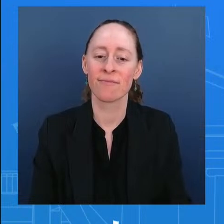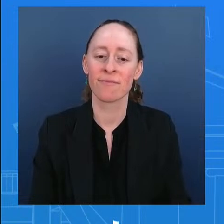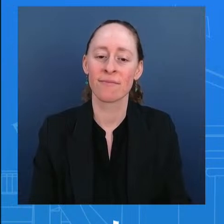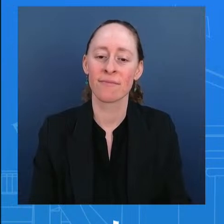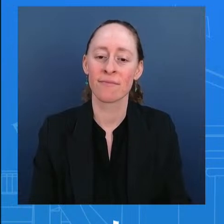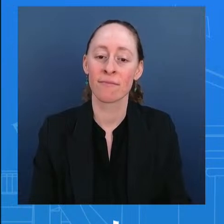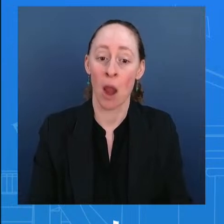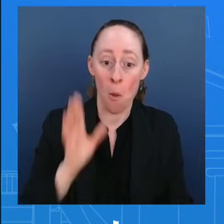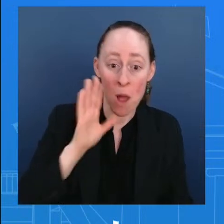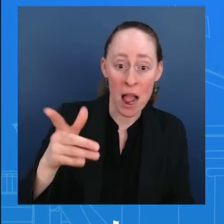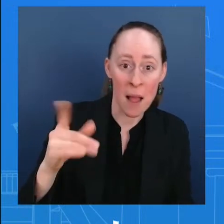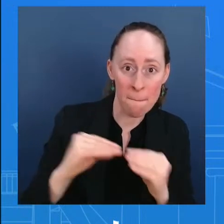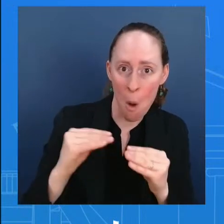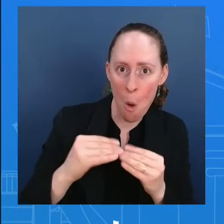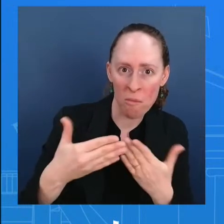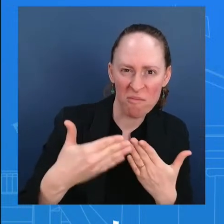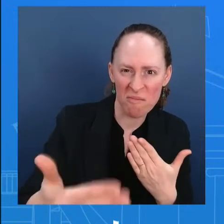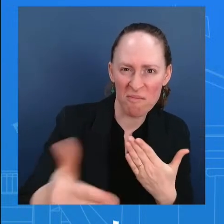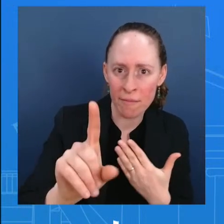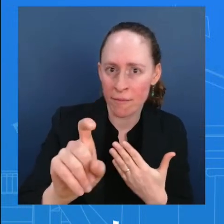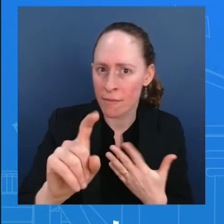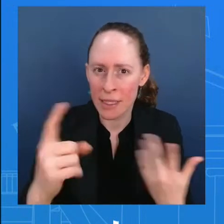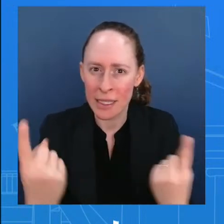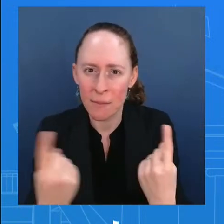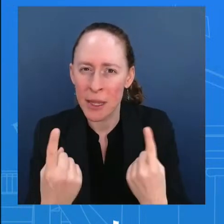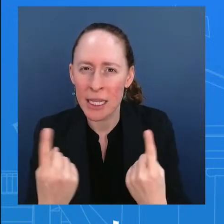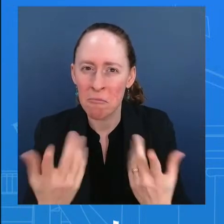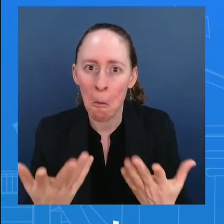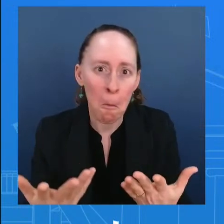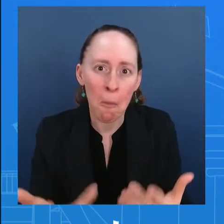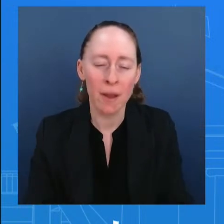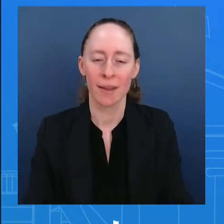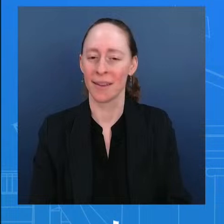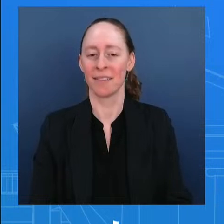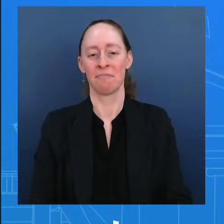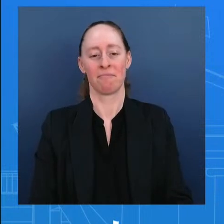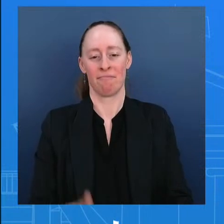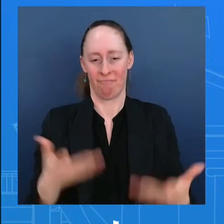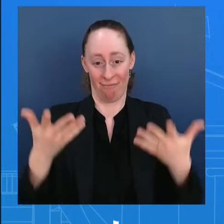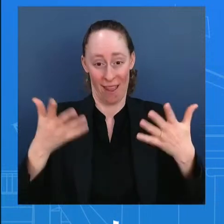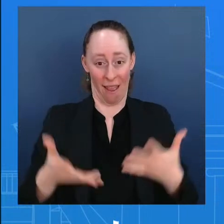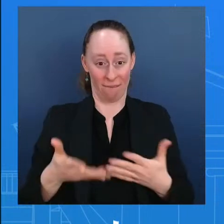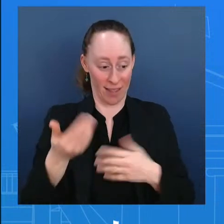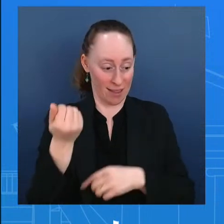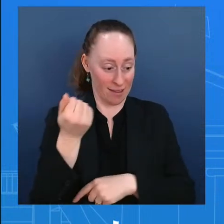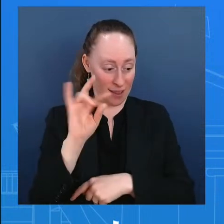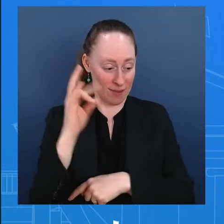We have 17 days left in this administration. The president has a jam-packed schedule,